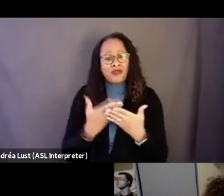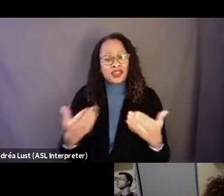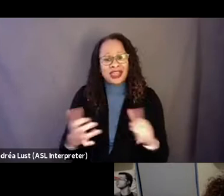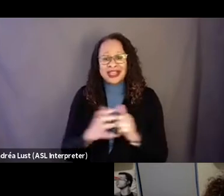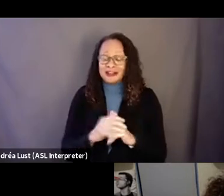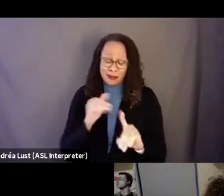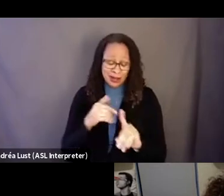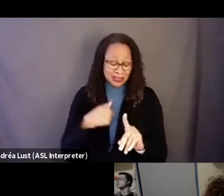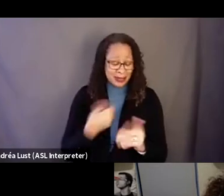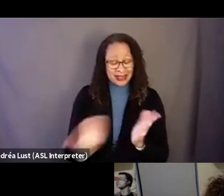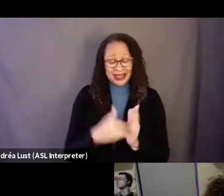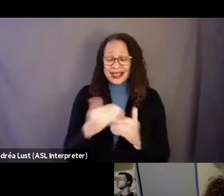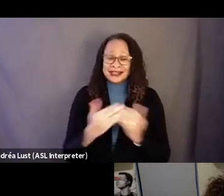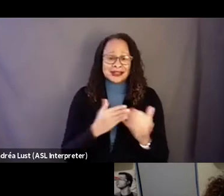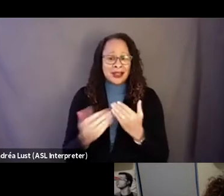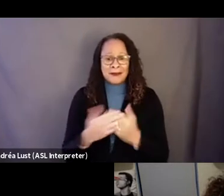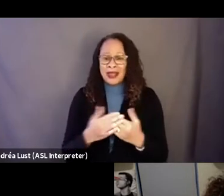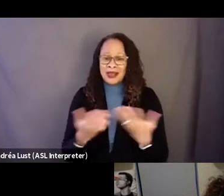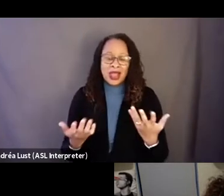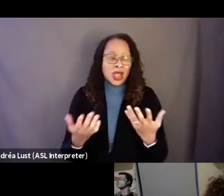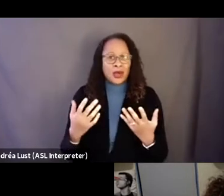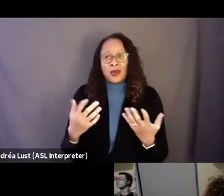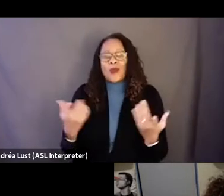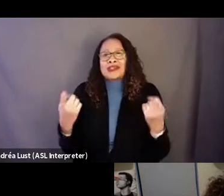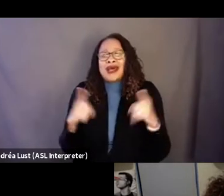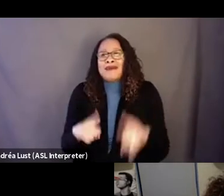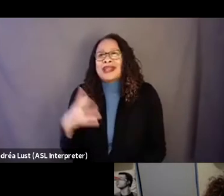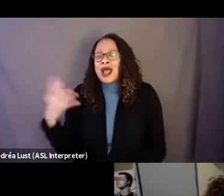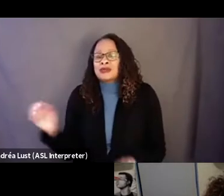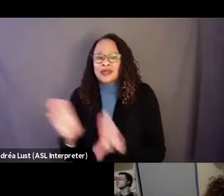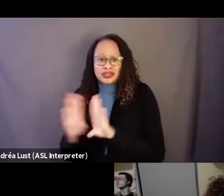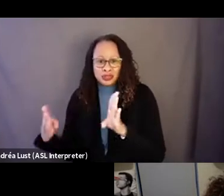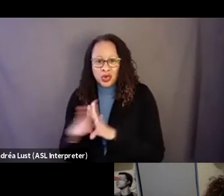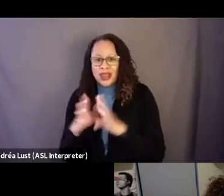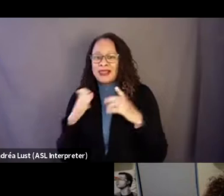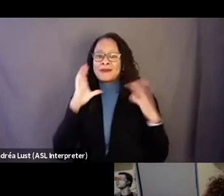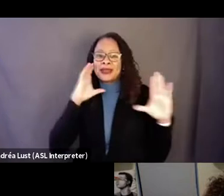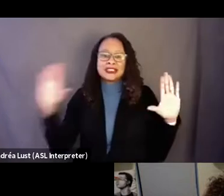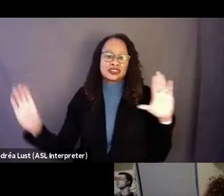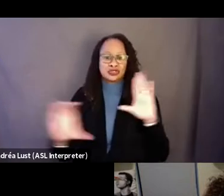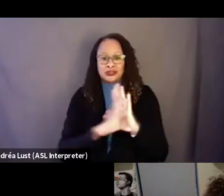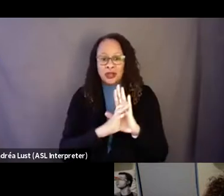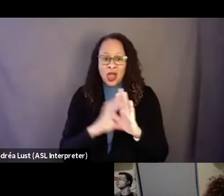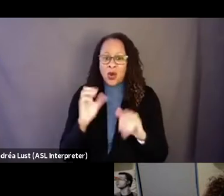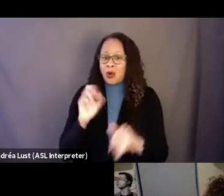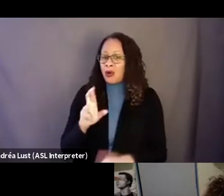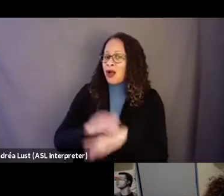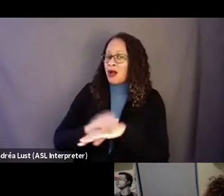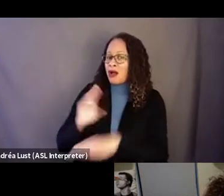despite whatever madness might be happening in the big picture or on the macro level in our society,